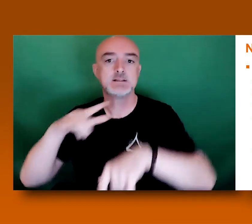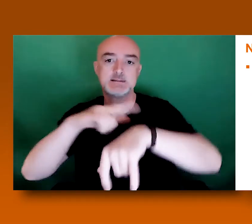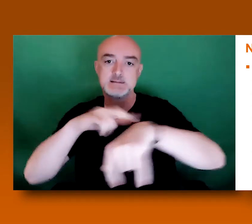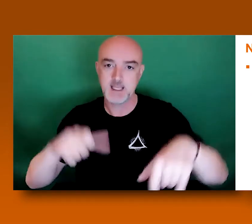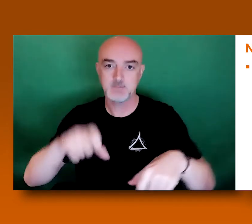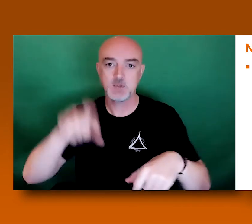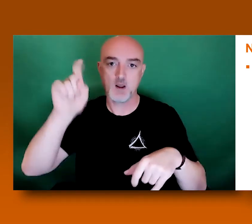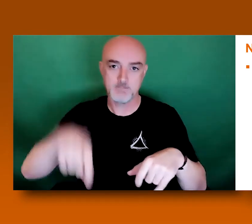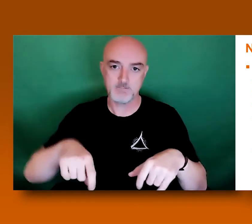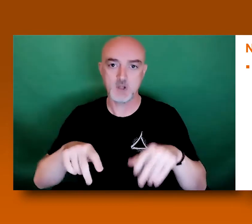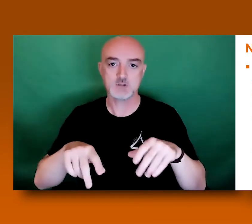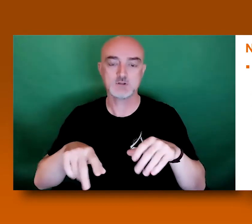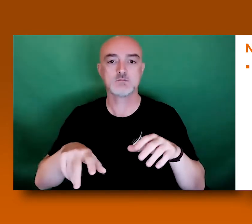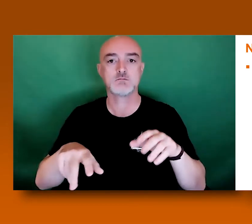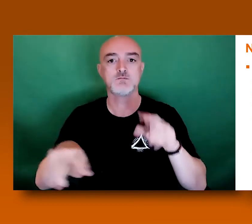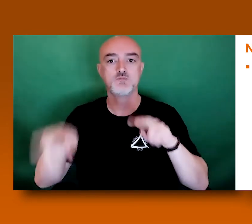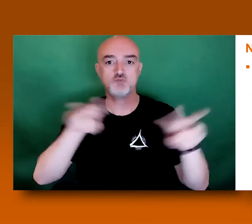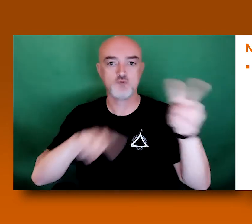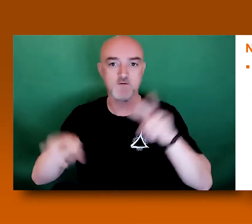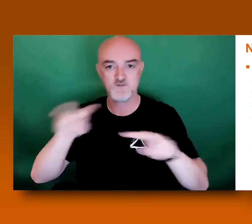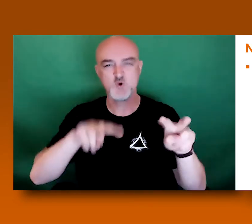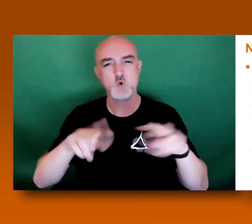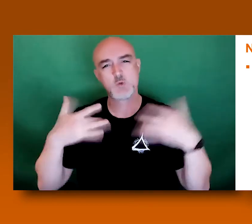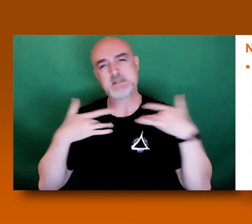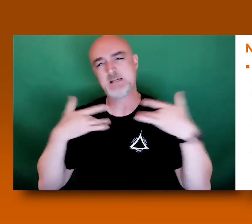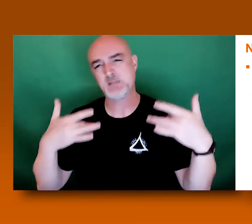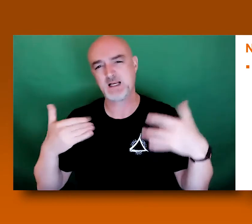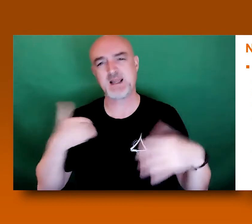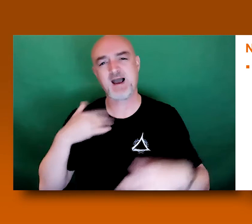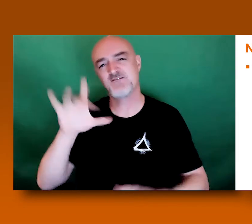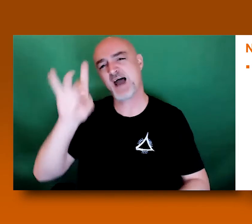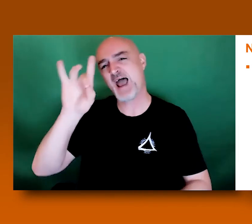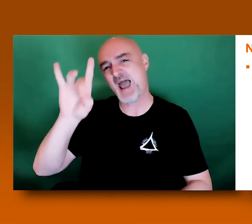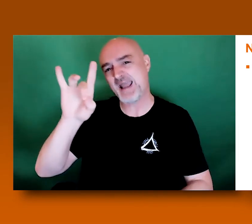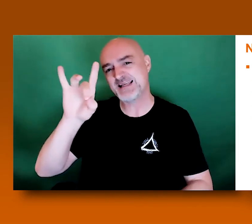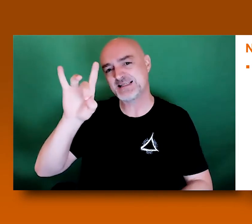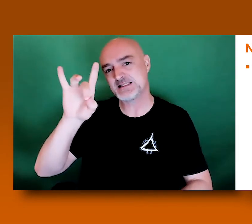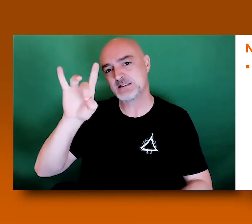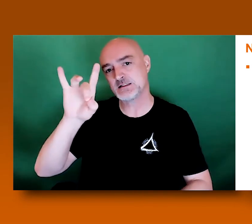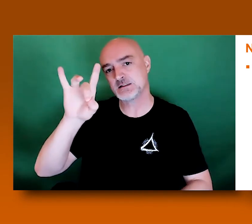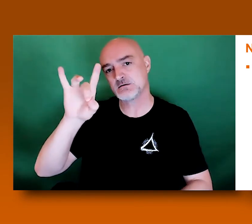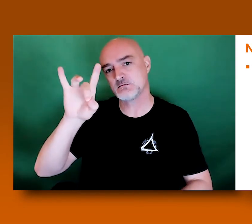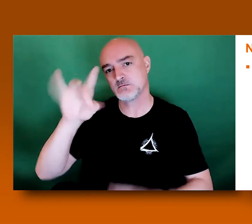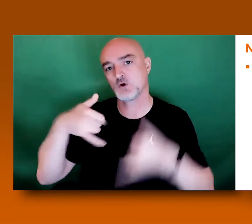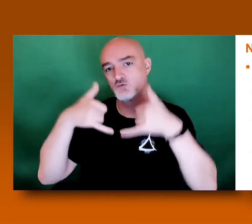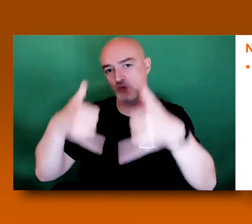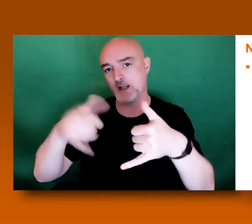or working with other faculty or doing their full-time day job. These review sessions, typically, there are